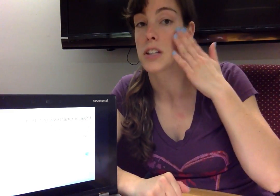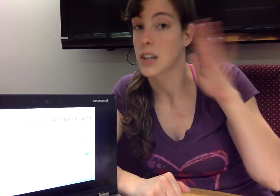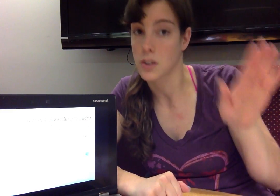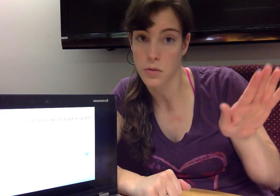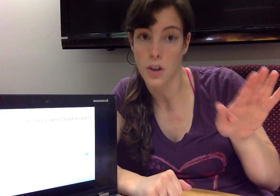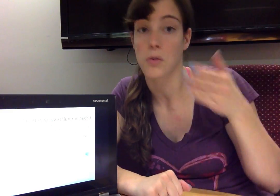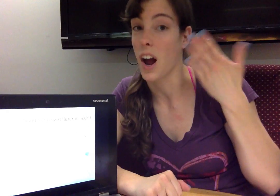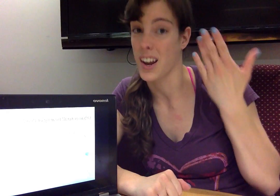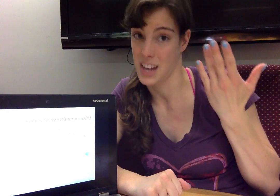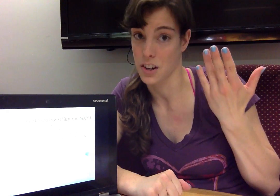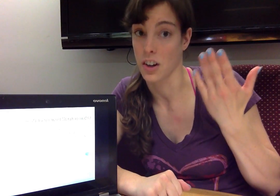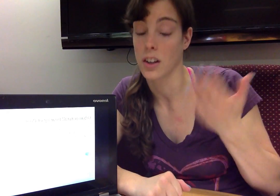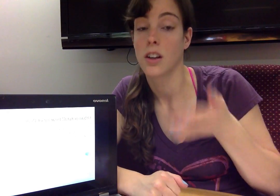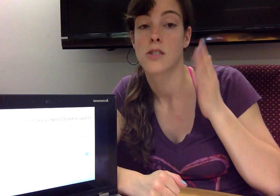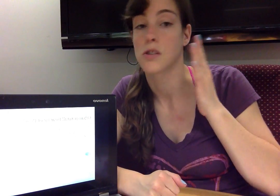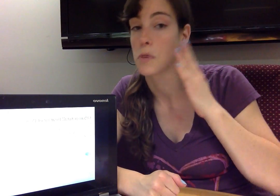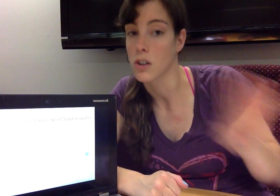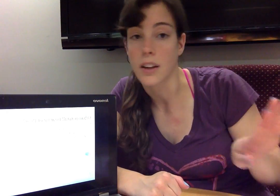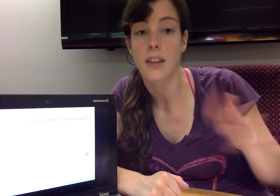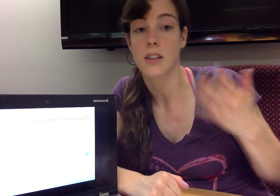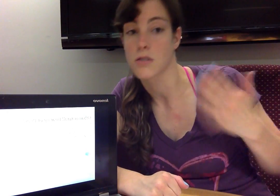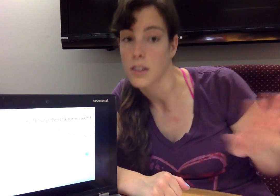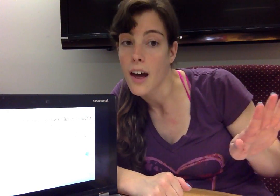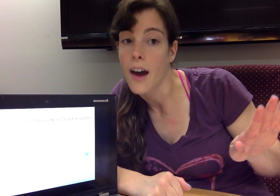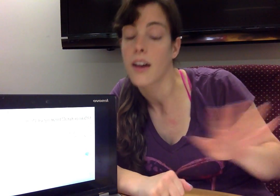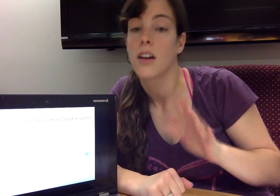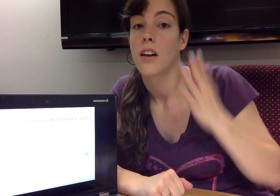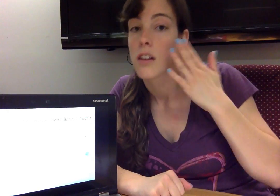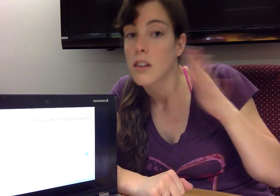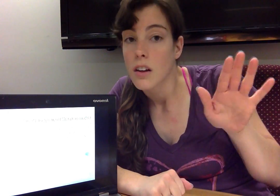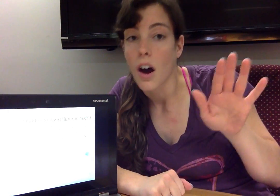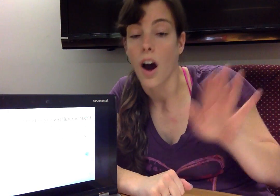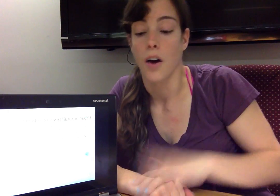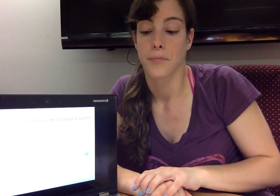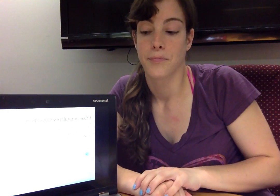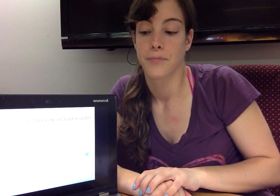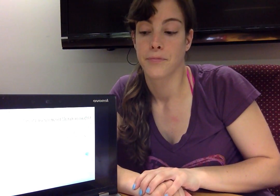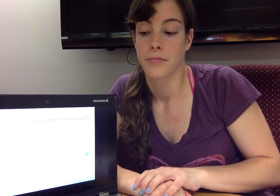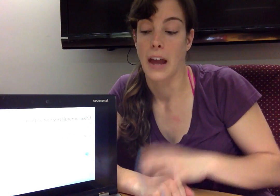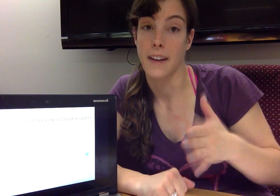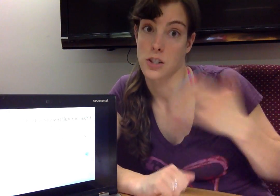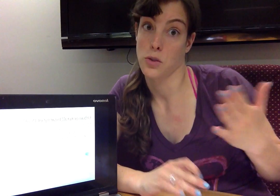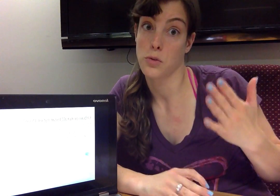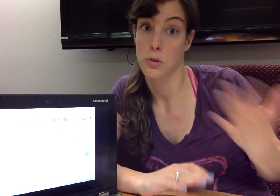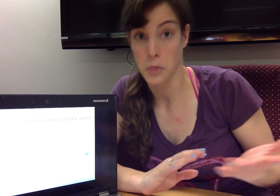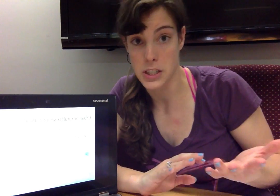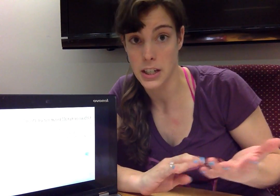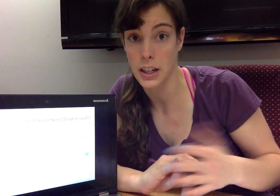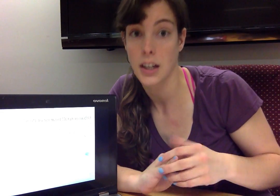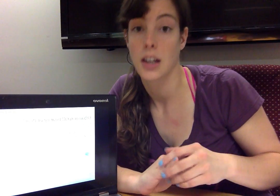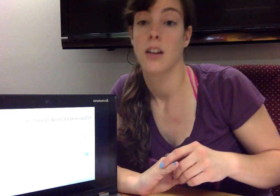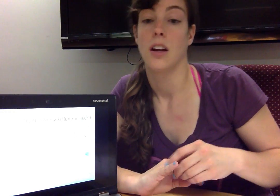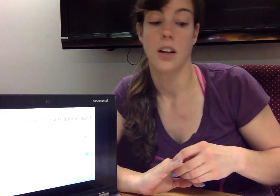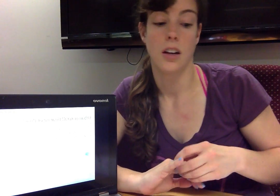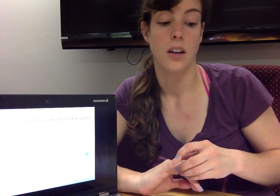might sign I don't know not as accurate like this and that shows your from the city